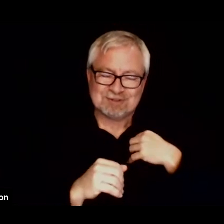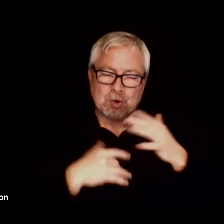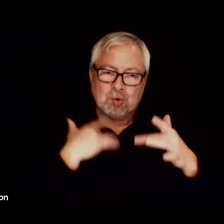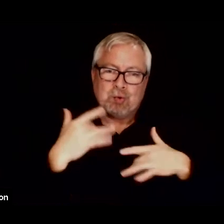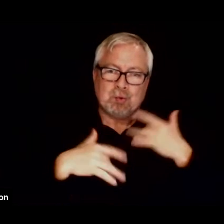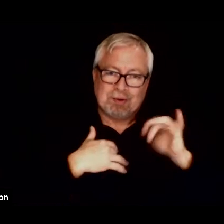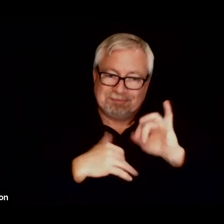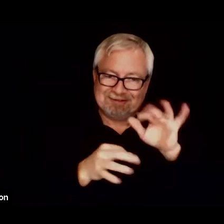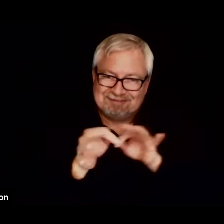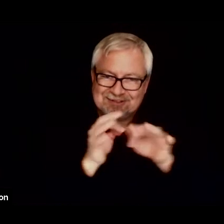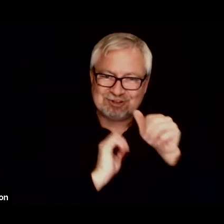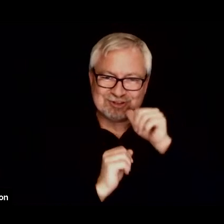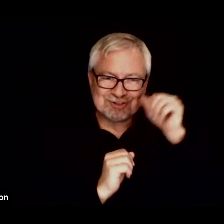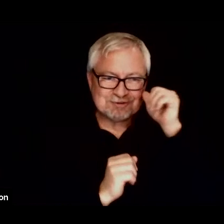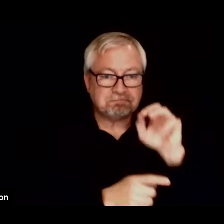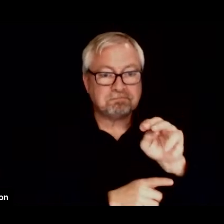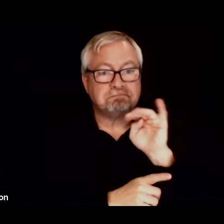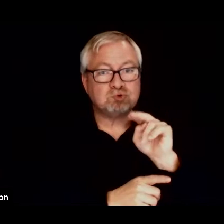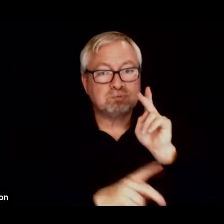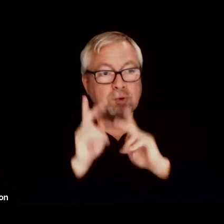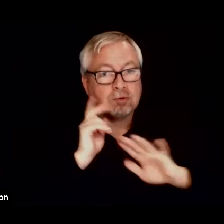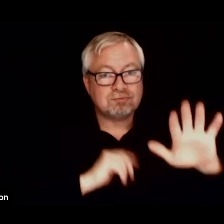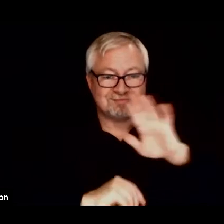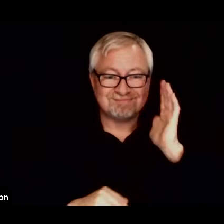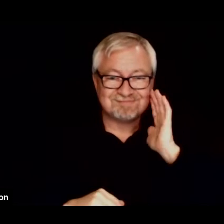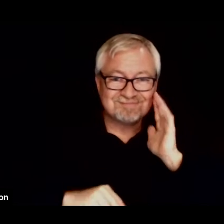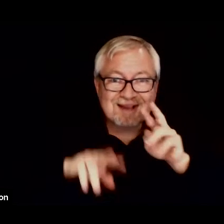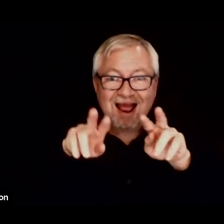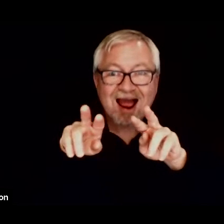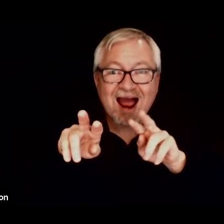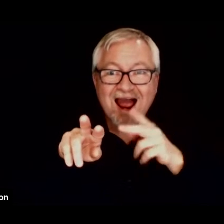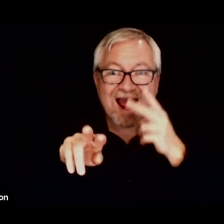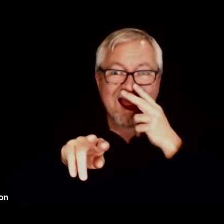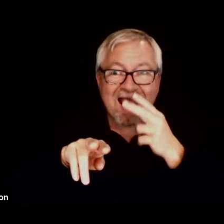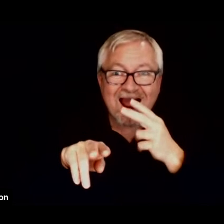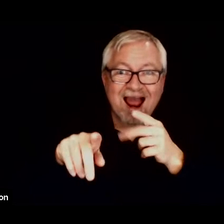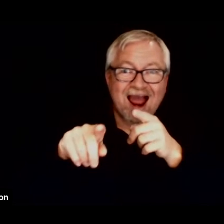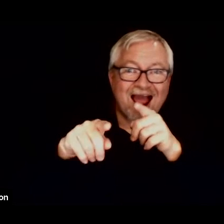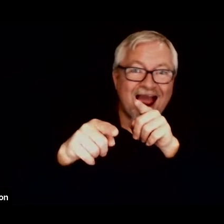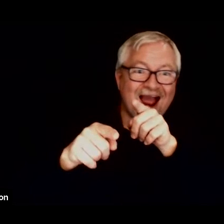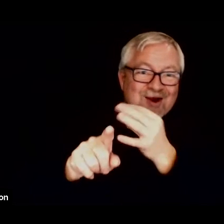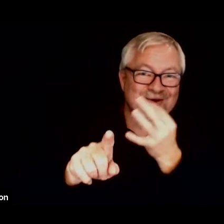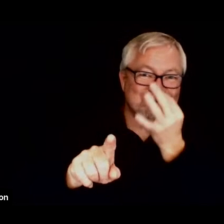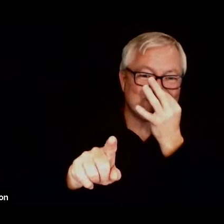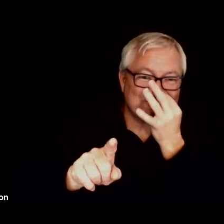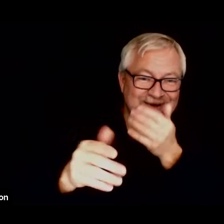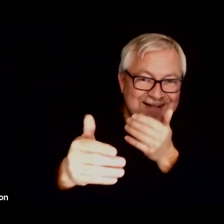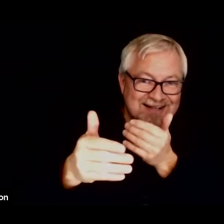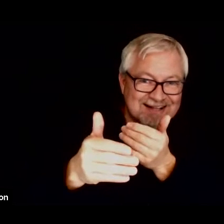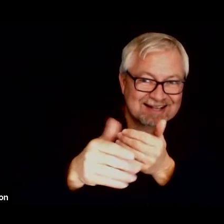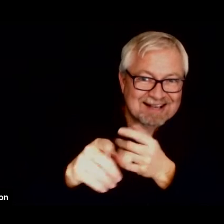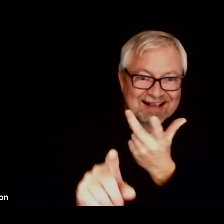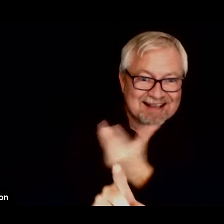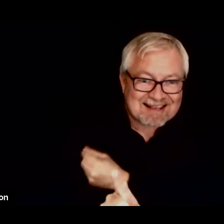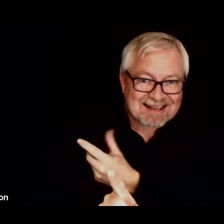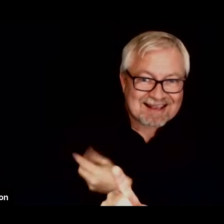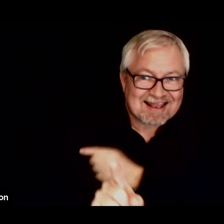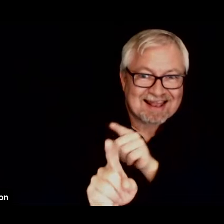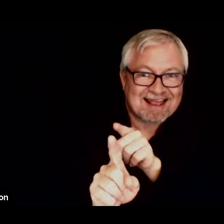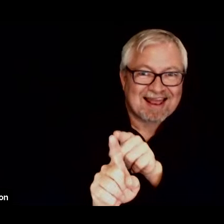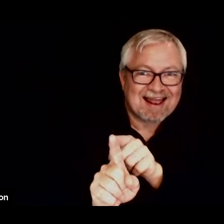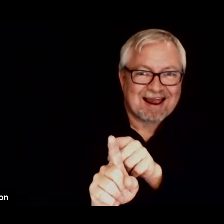while being rightly hopeful and optimistic about the shift in the pandemic that this represents, we